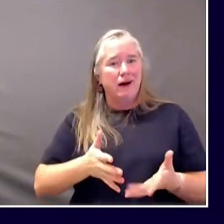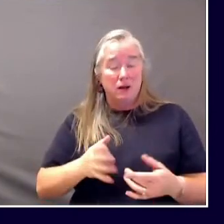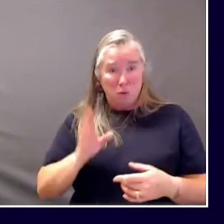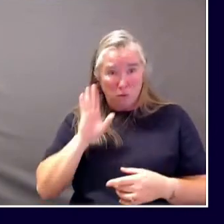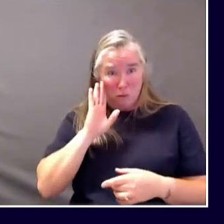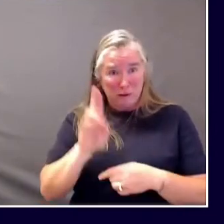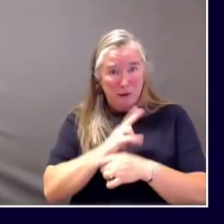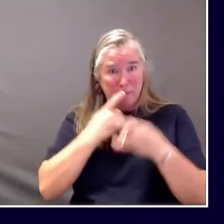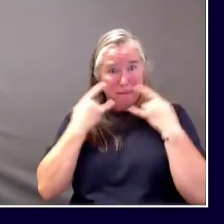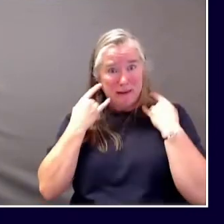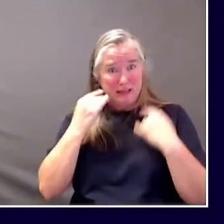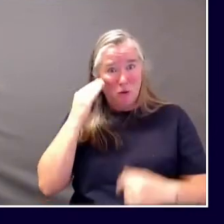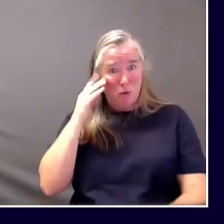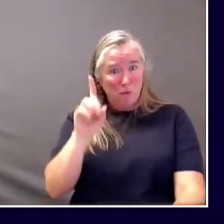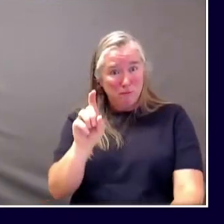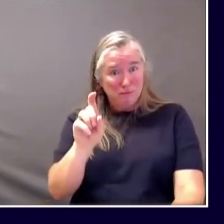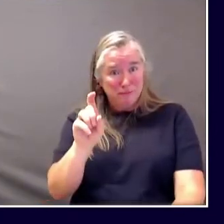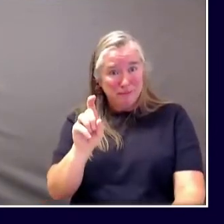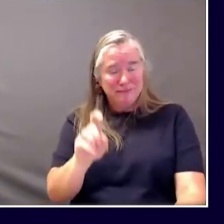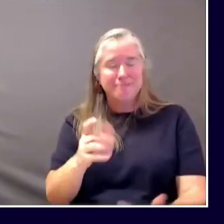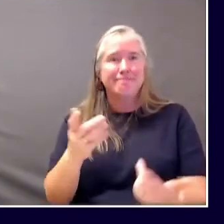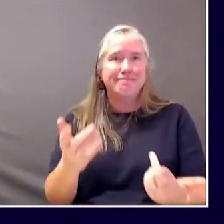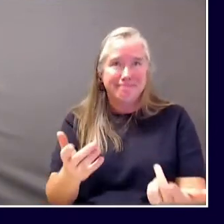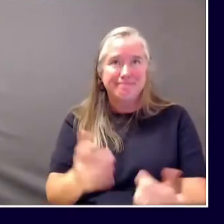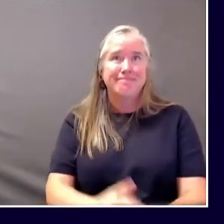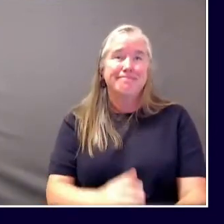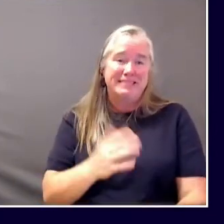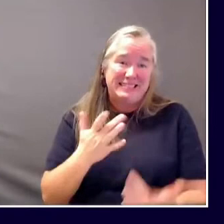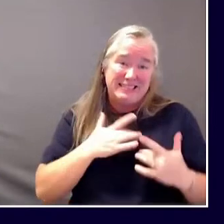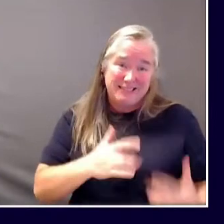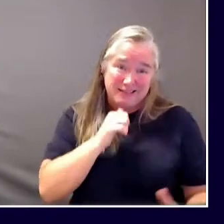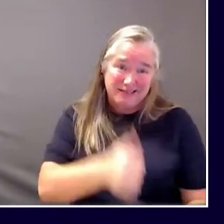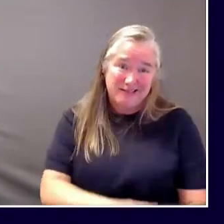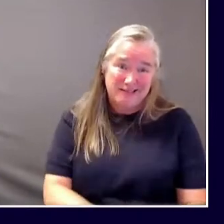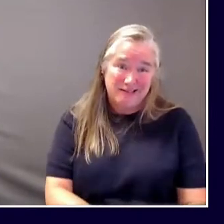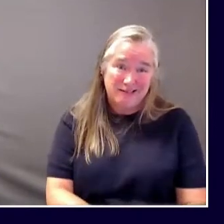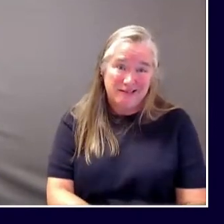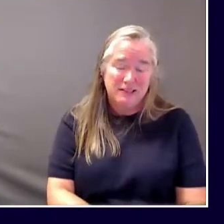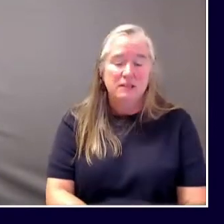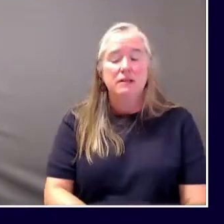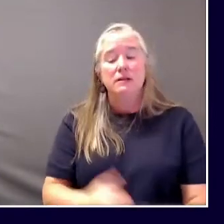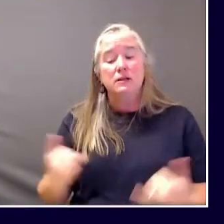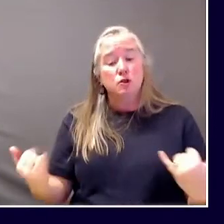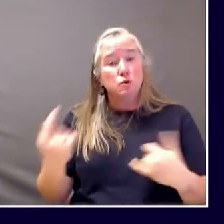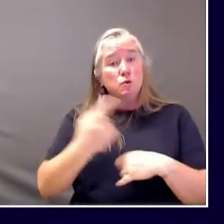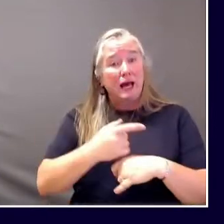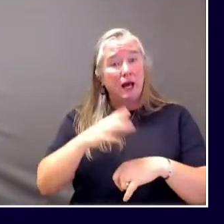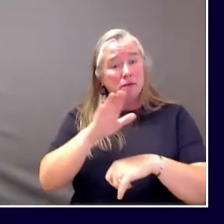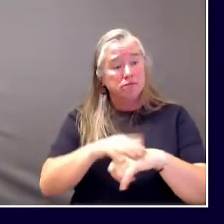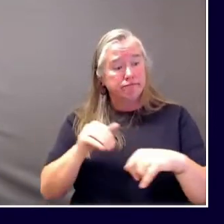we're intending ten discussion